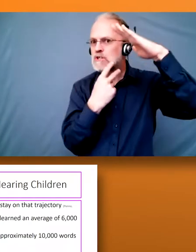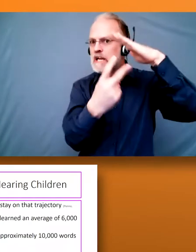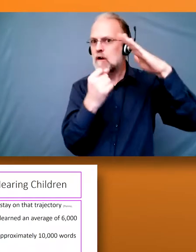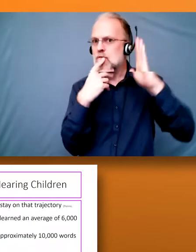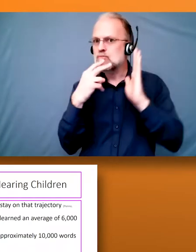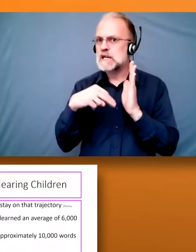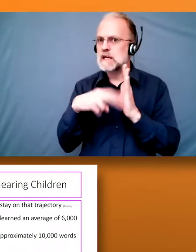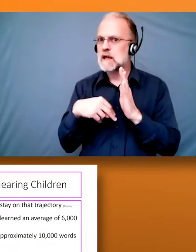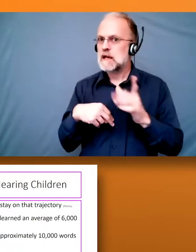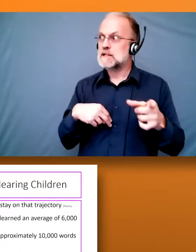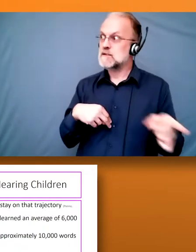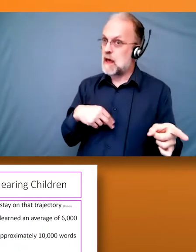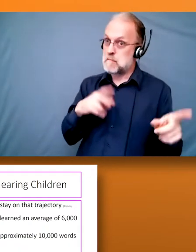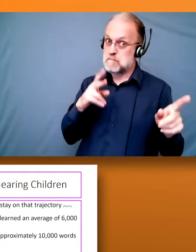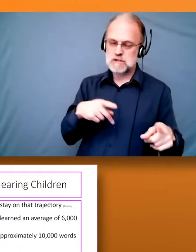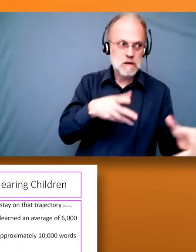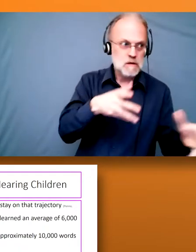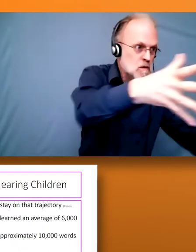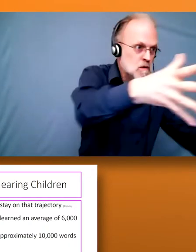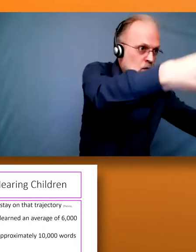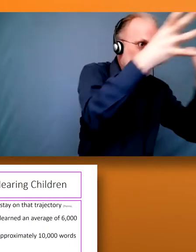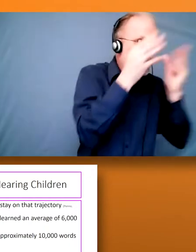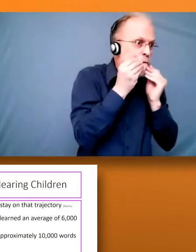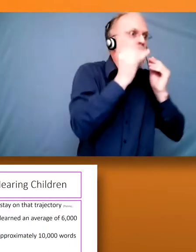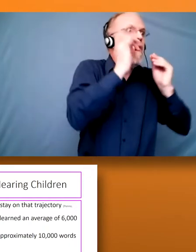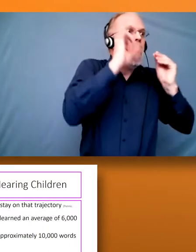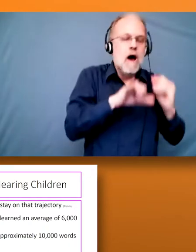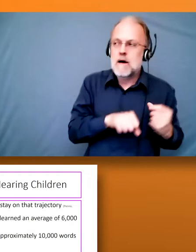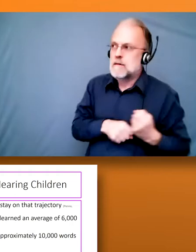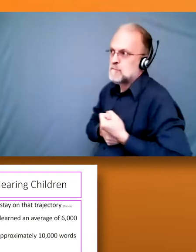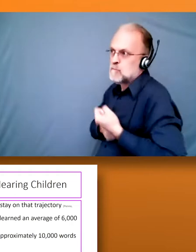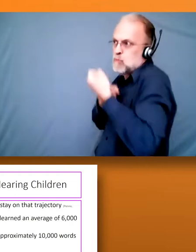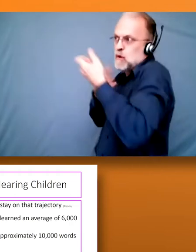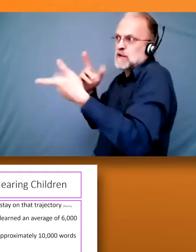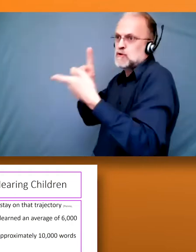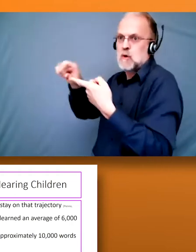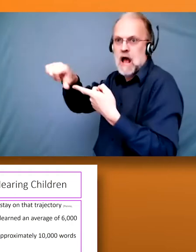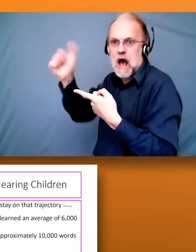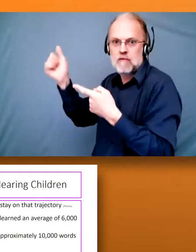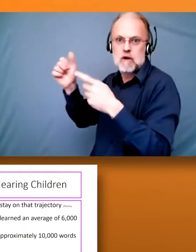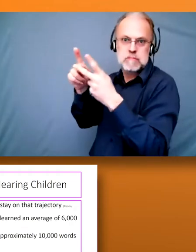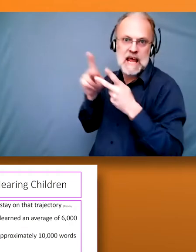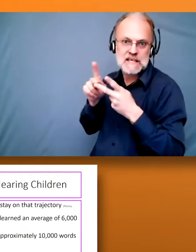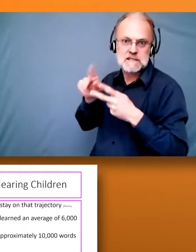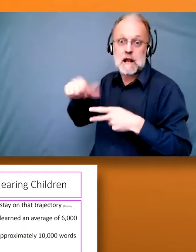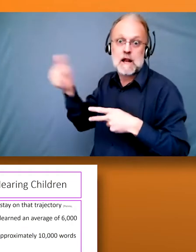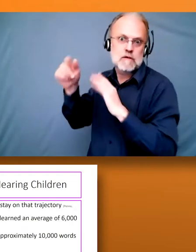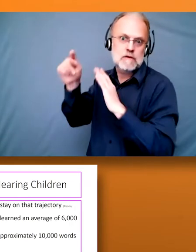because it's actually being able to take something in and bring it to someone else or another space